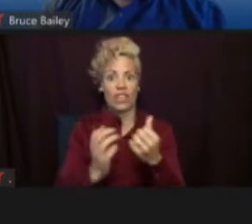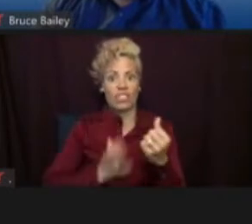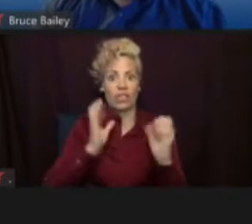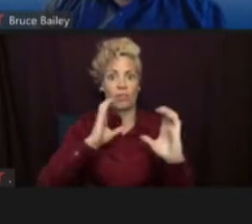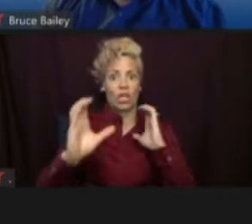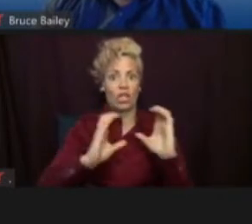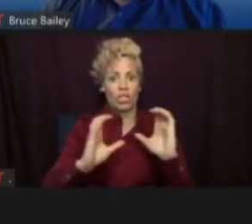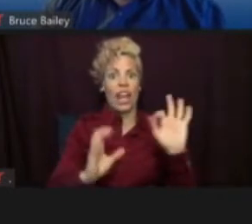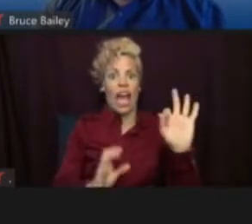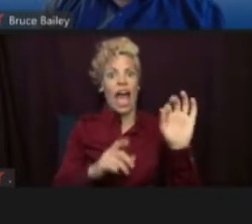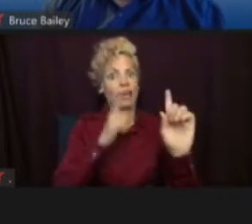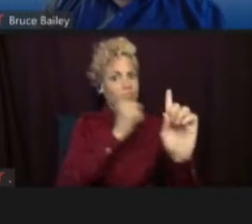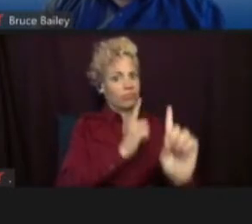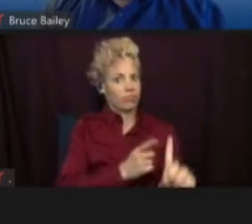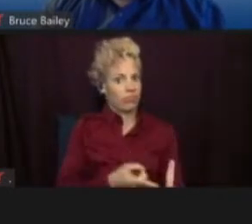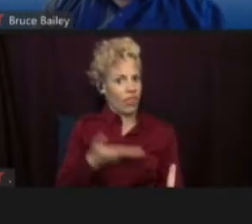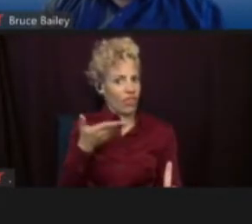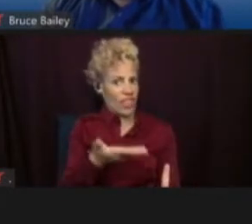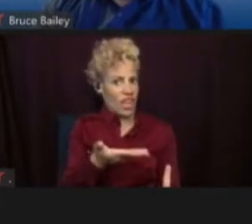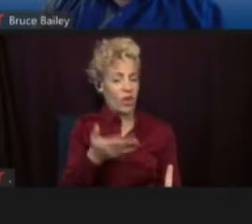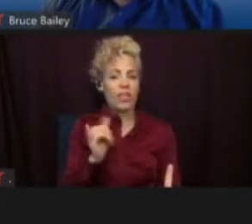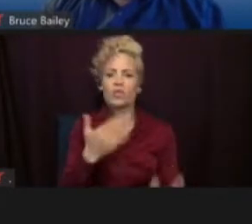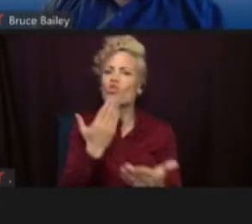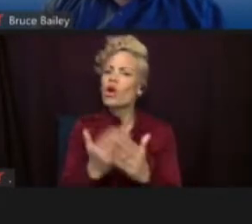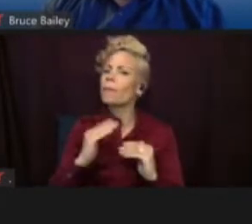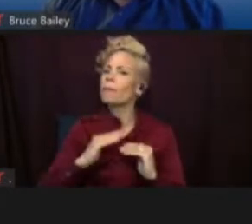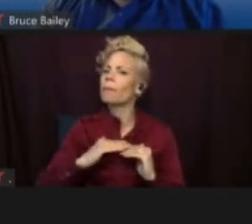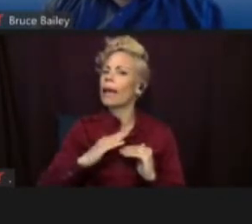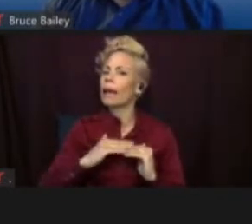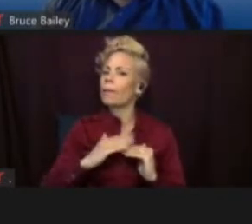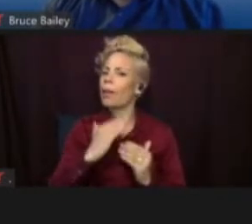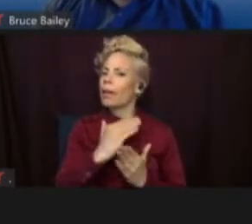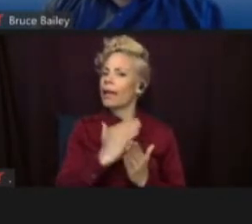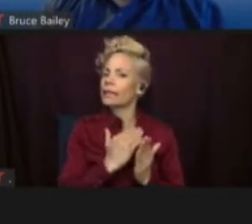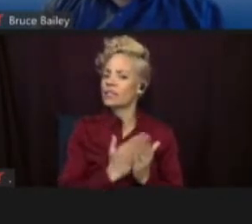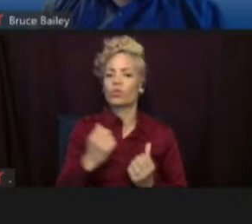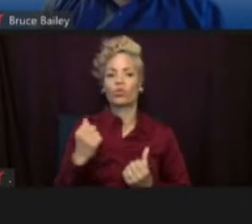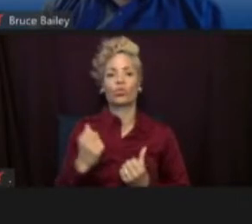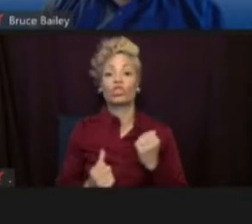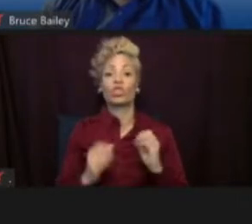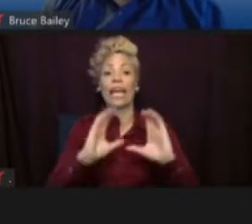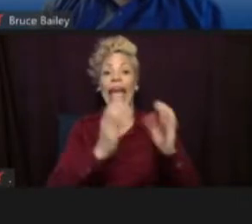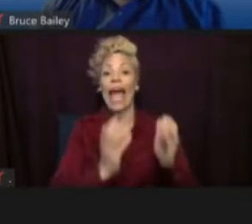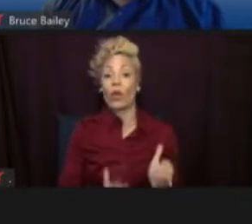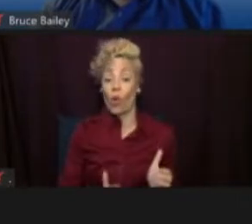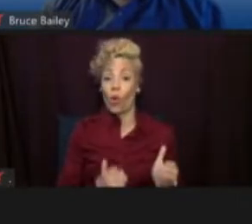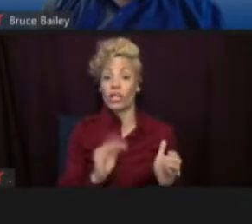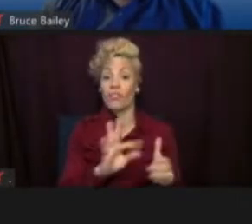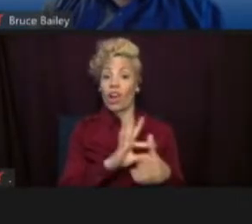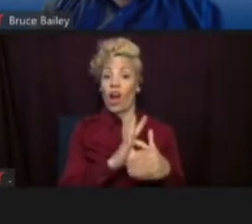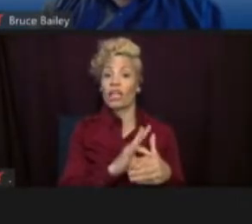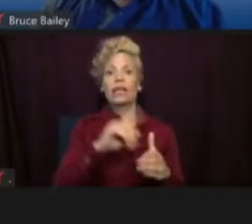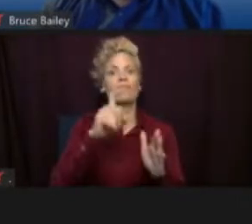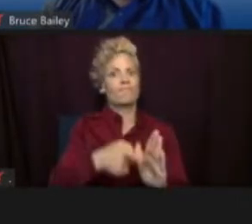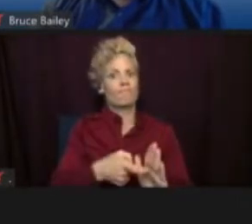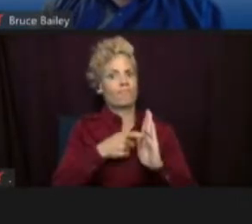This is a good minimal list of the categories of content that need to be made accessible. Next slide please.